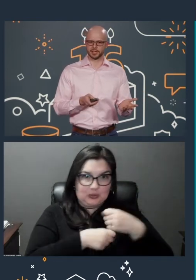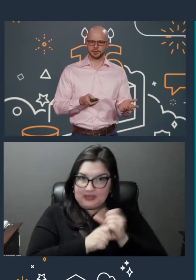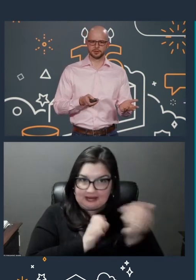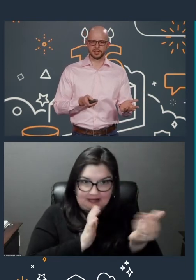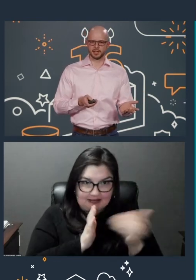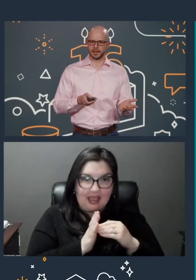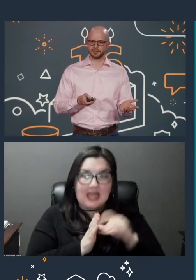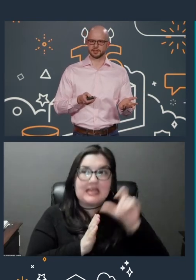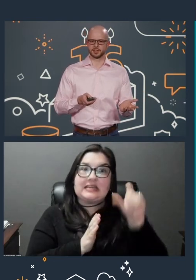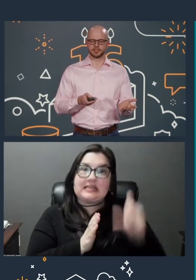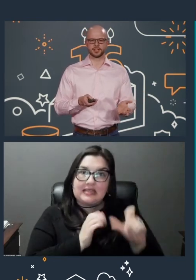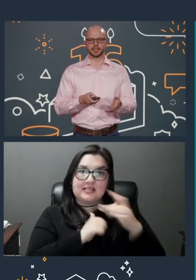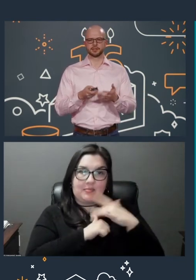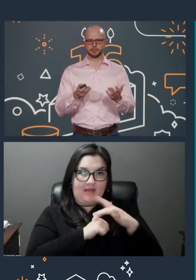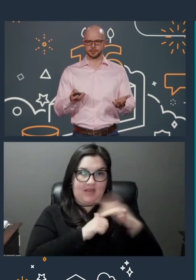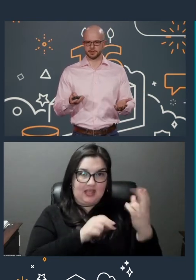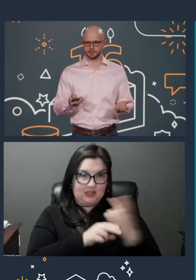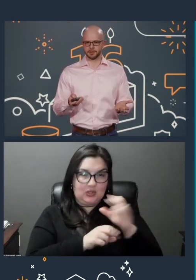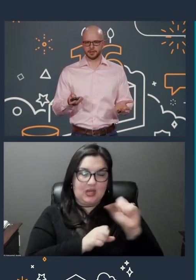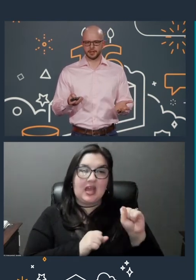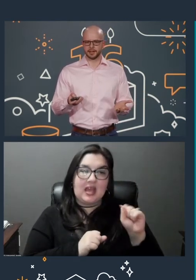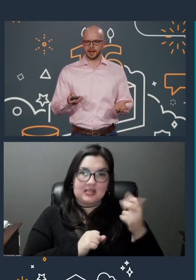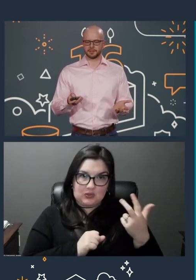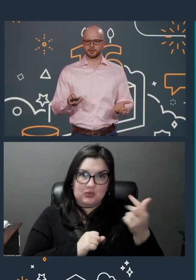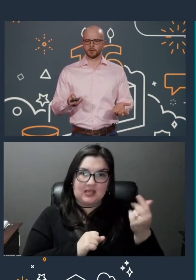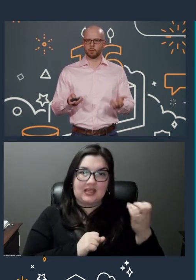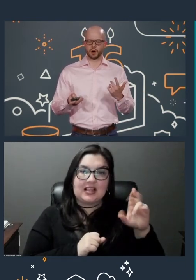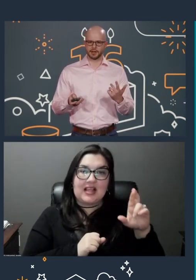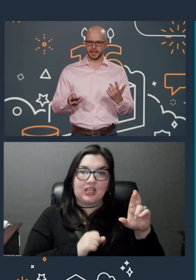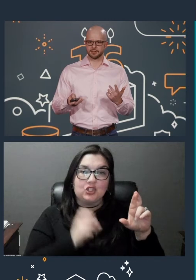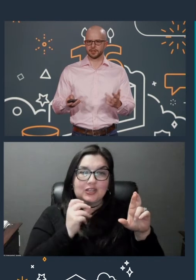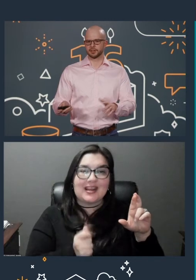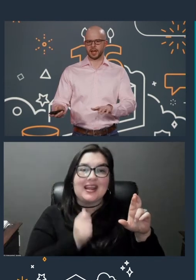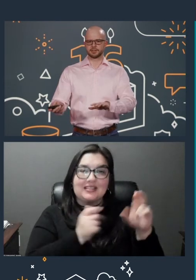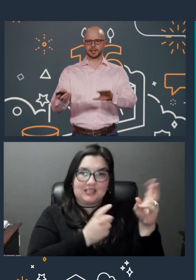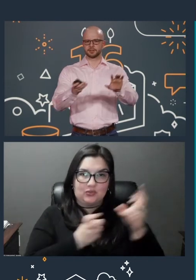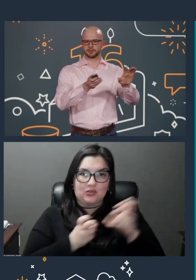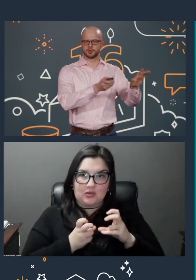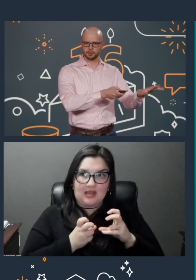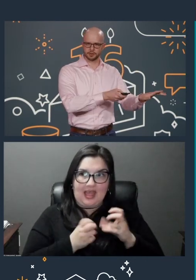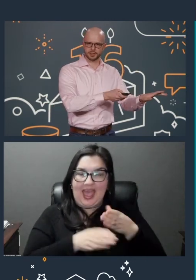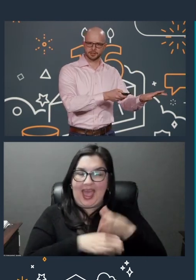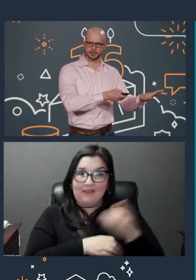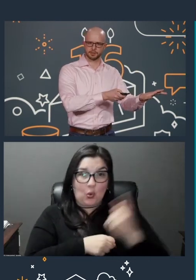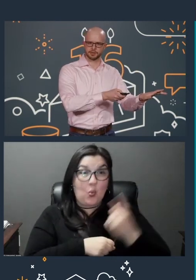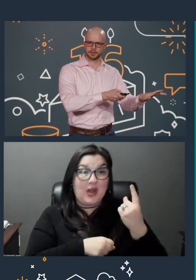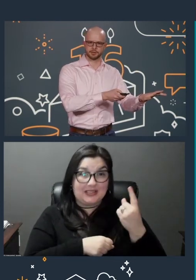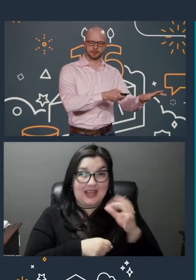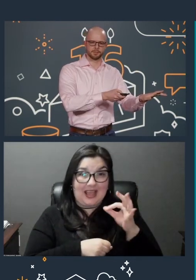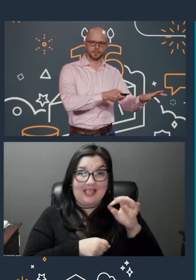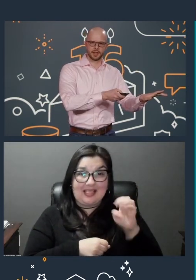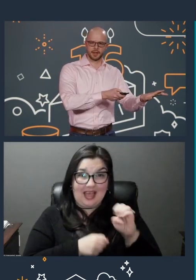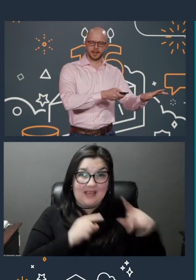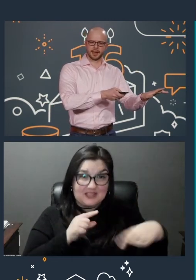They used S3 Glacier Instant Retrieval after one day. So they lifecycled two Glacier Instant Retrieval,